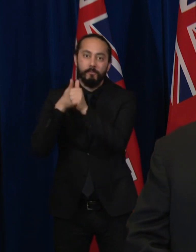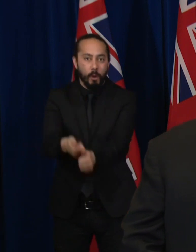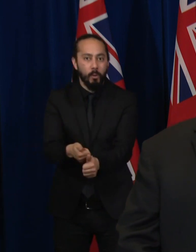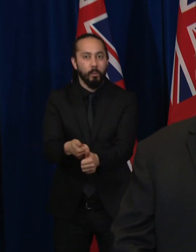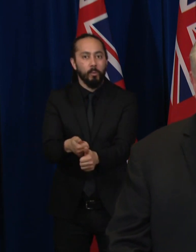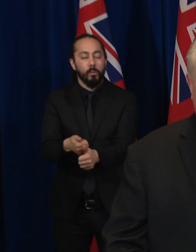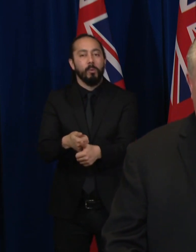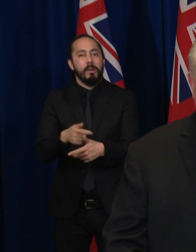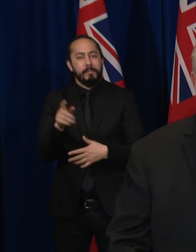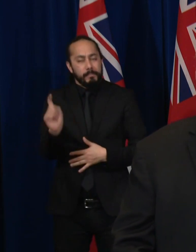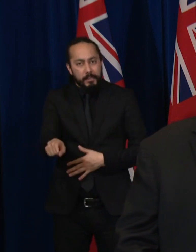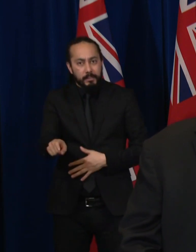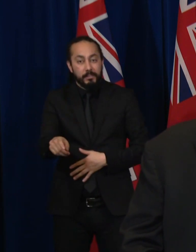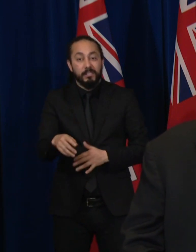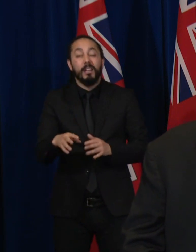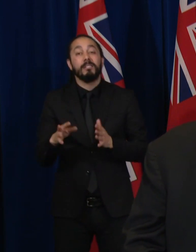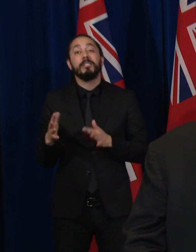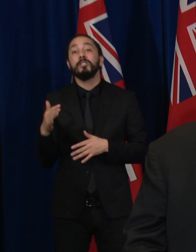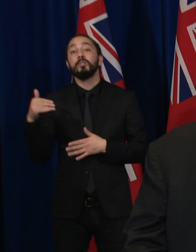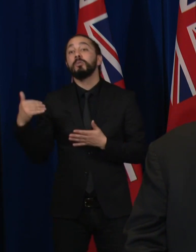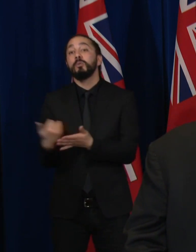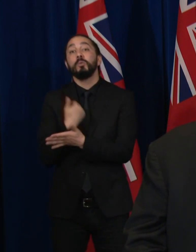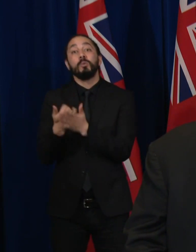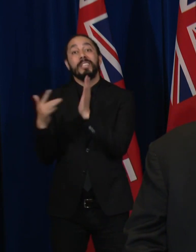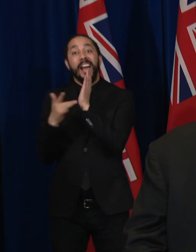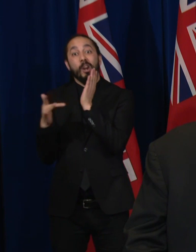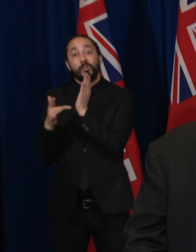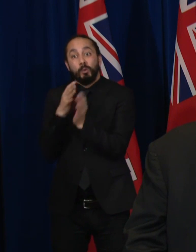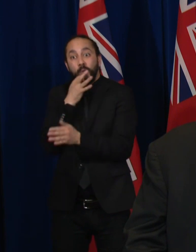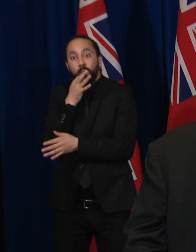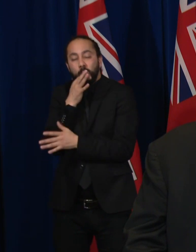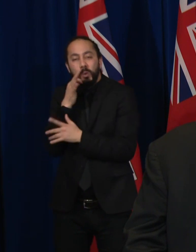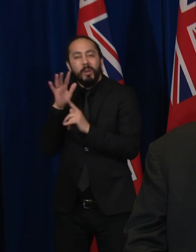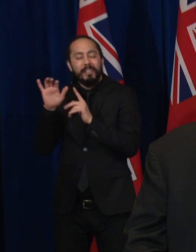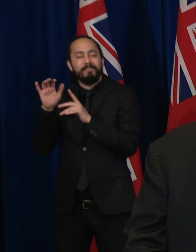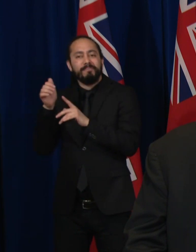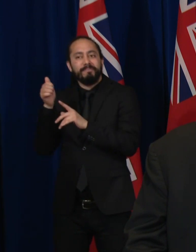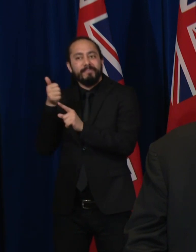technologies coming our way in the testing kits, so we can speed up the testing, get more results.